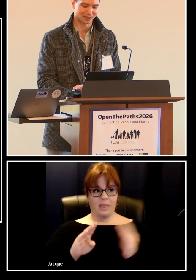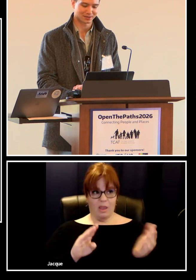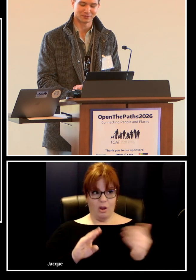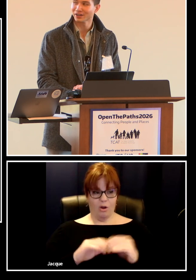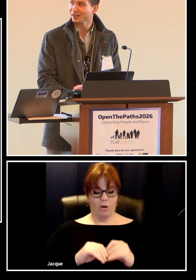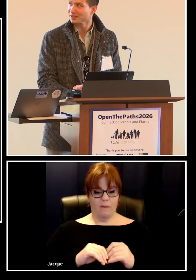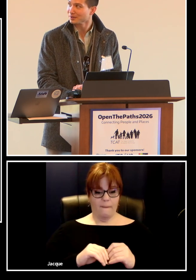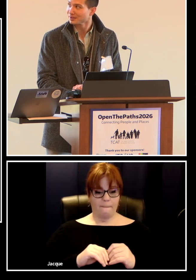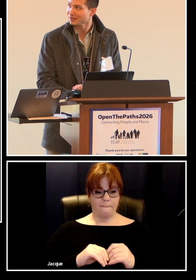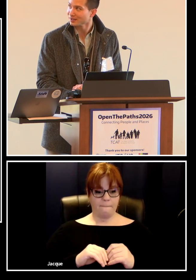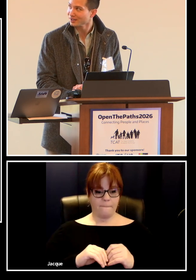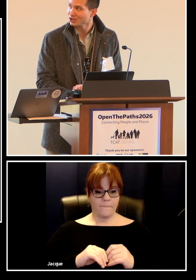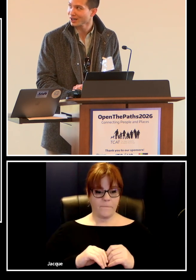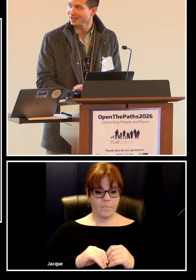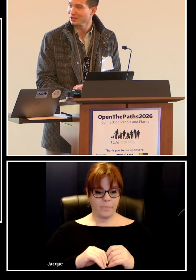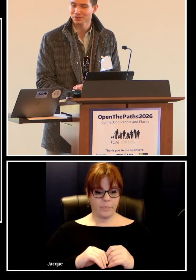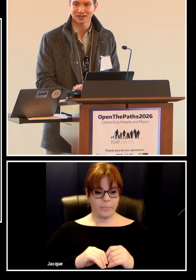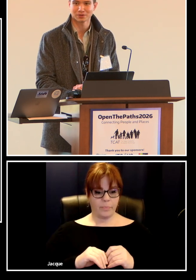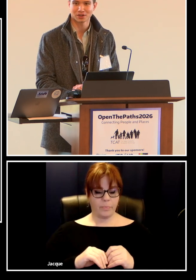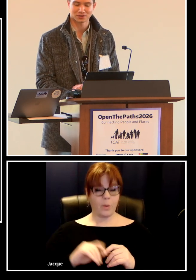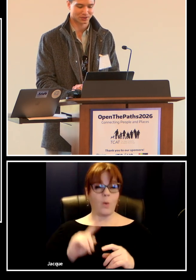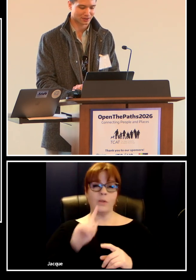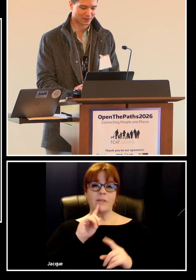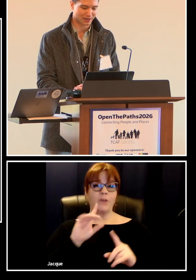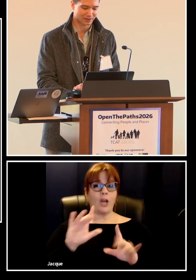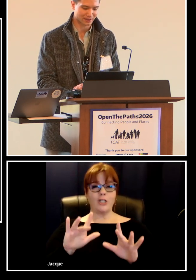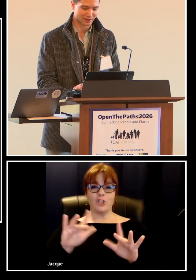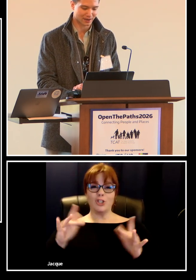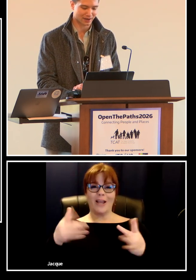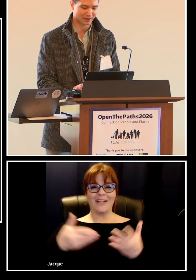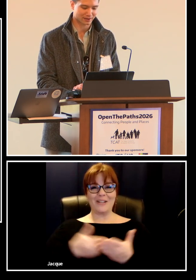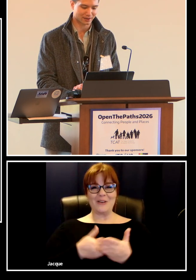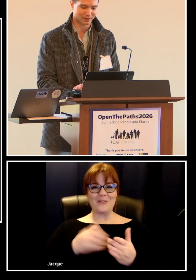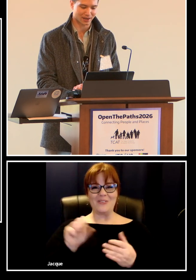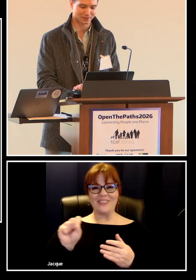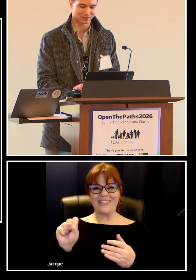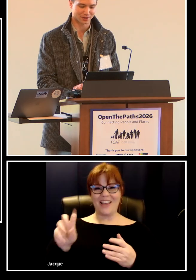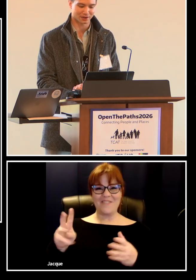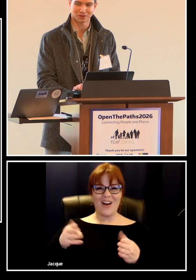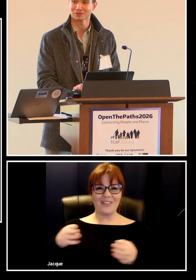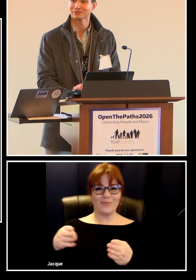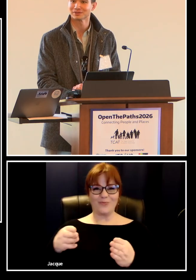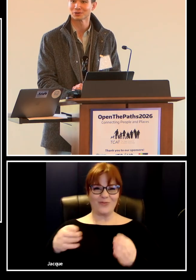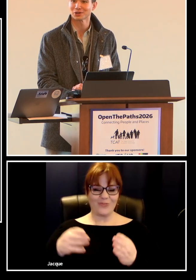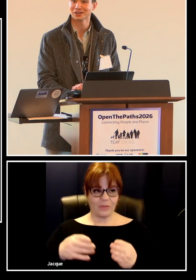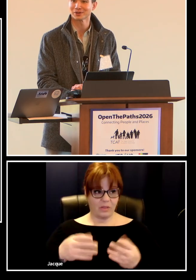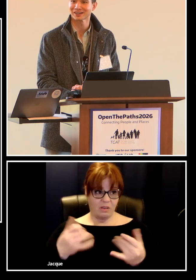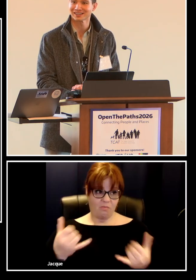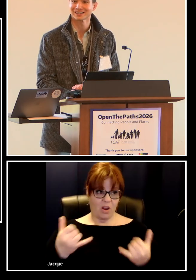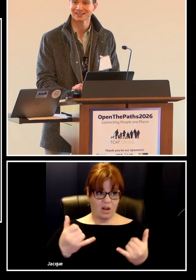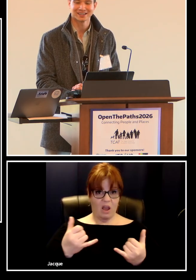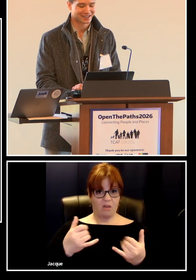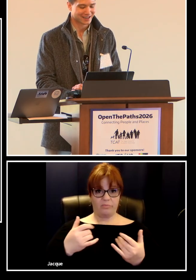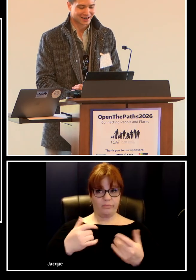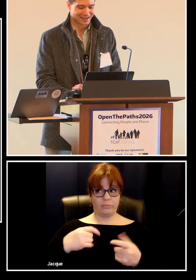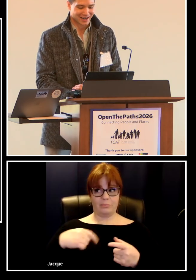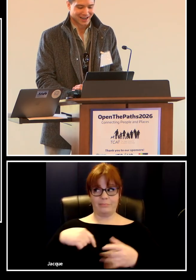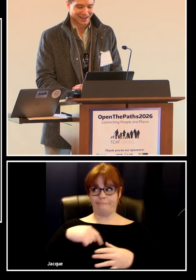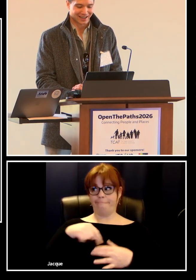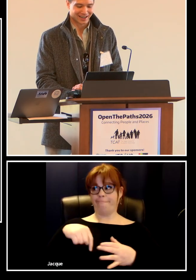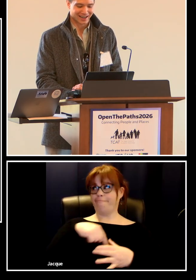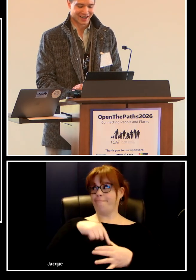uh some very shiny new sidewalks that as of now don't don't go anywhere.